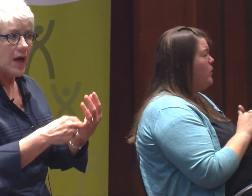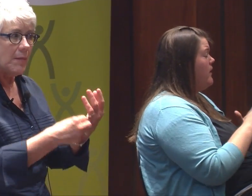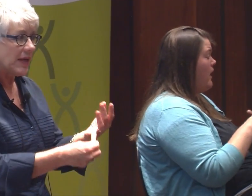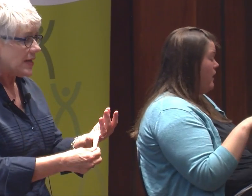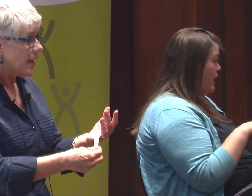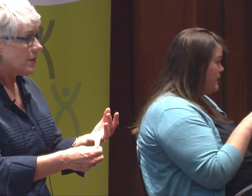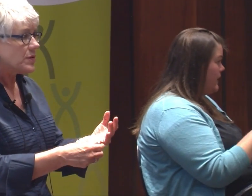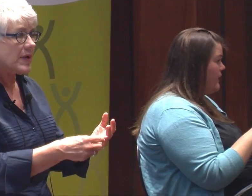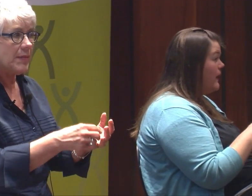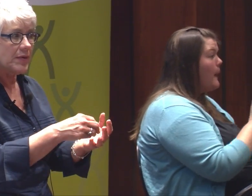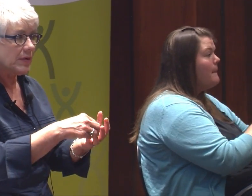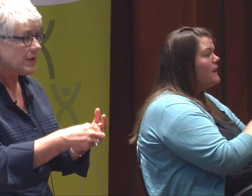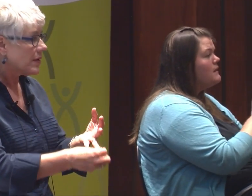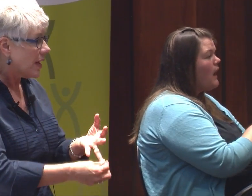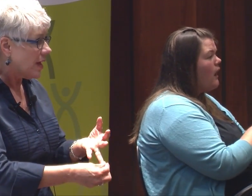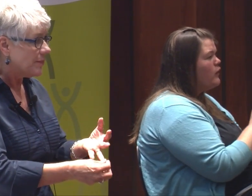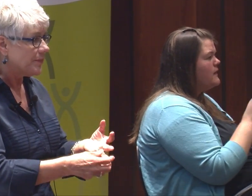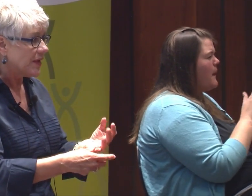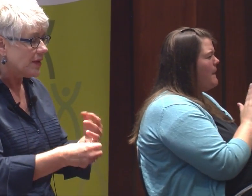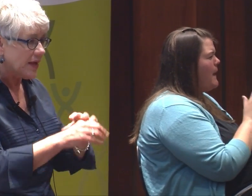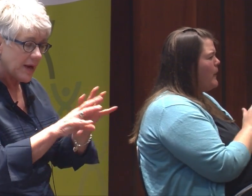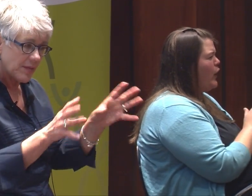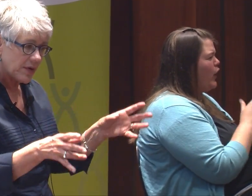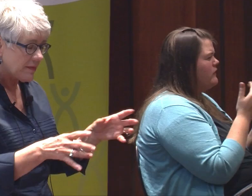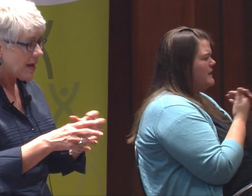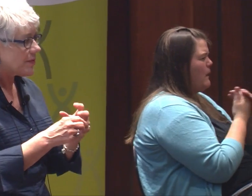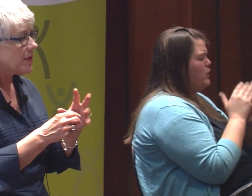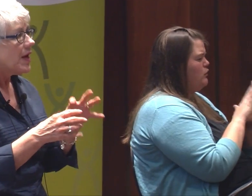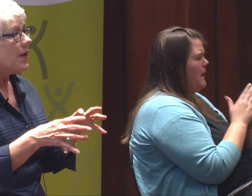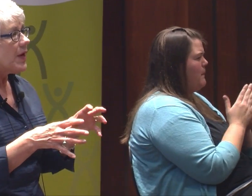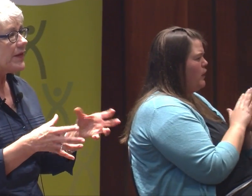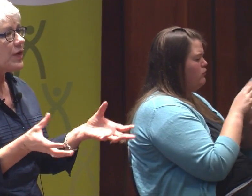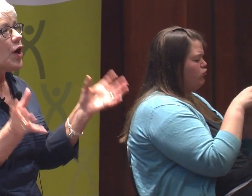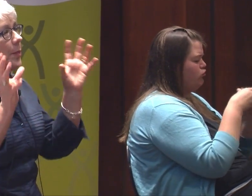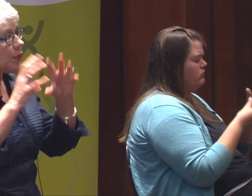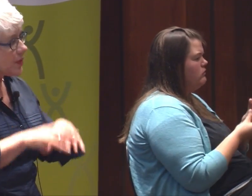A McDonald's wrapper, you know, the hamburger wrapper, whatever.